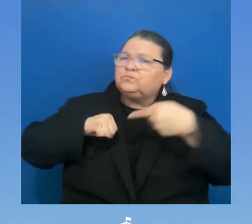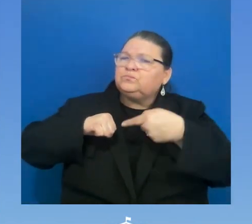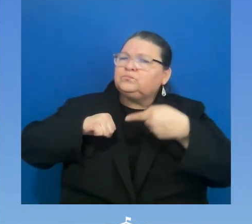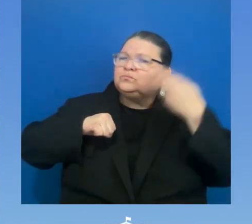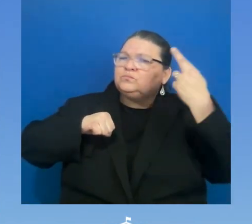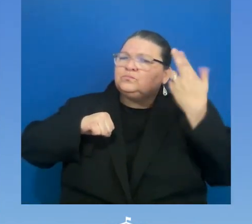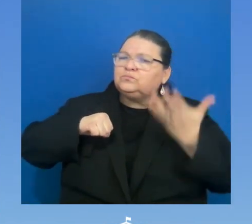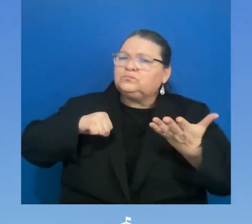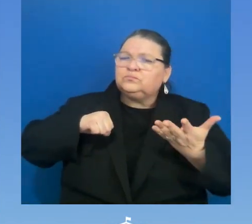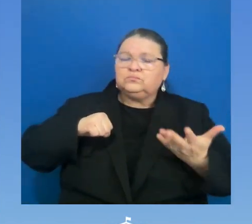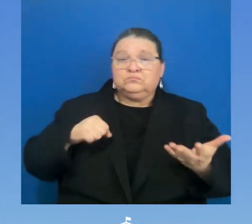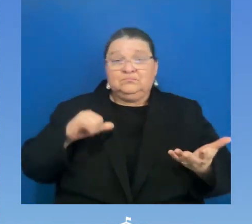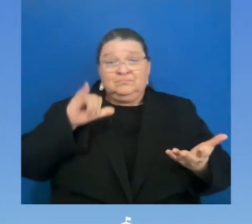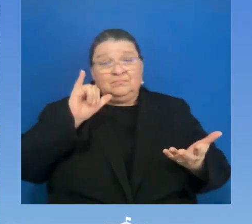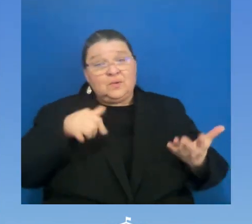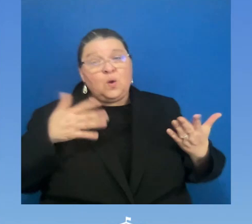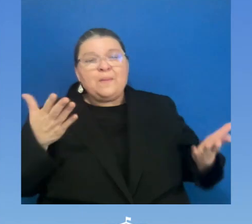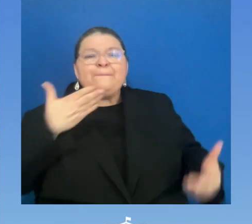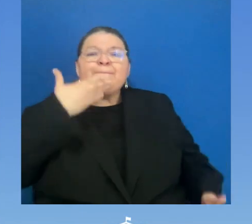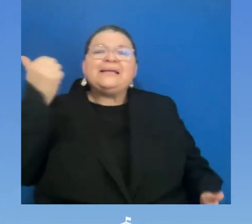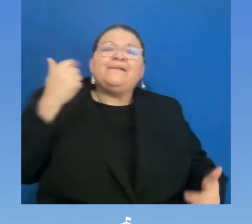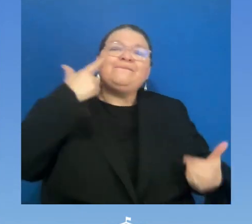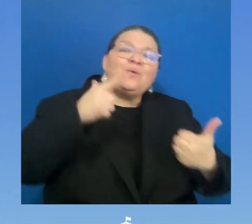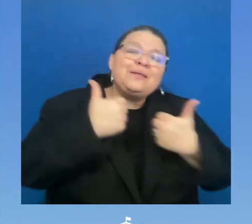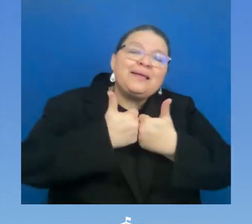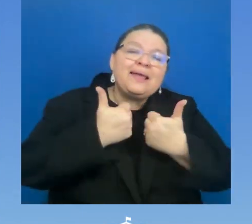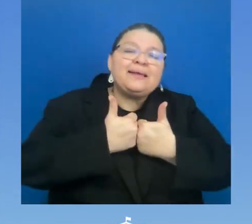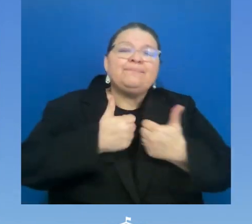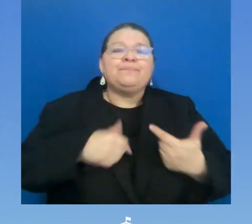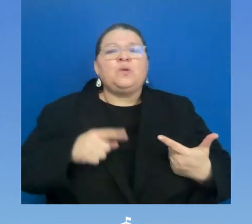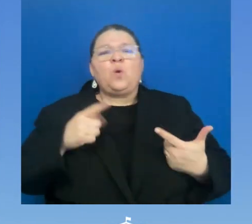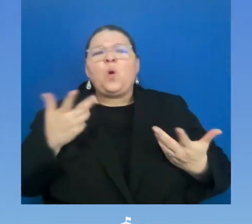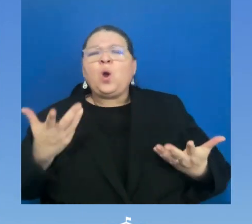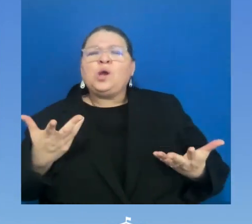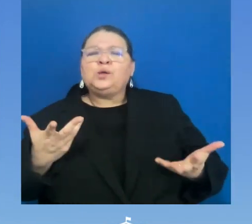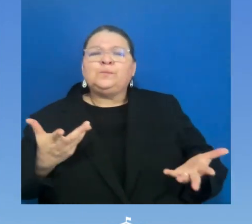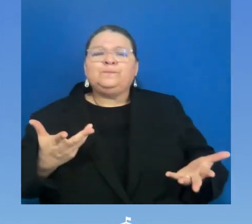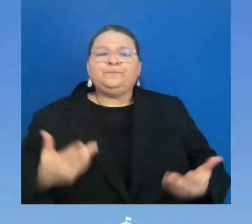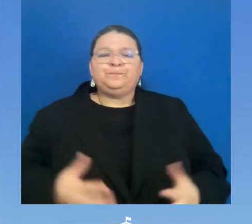and, to your point, what you represent, which is the United States of America? Ms. Cone: Yeah.